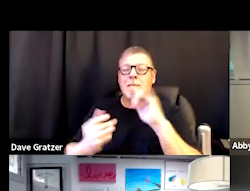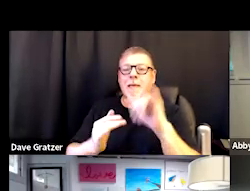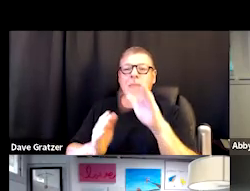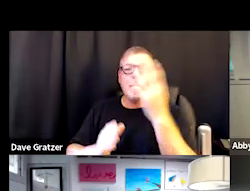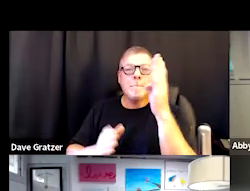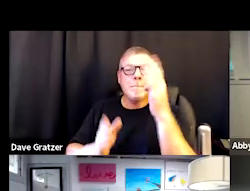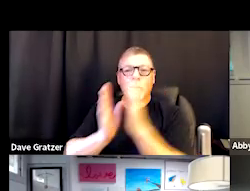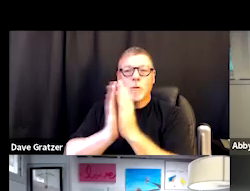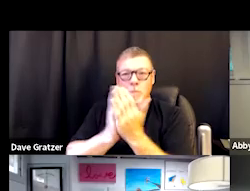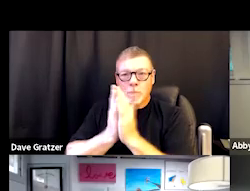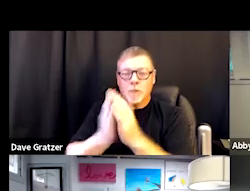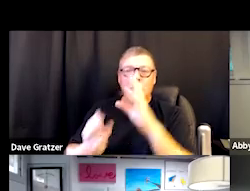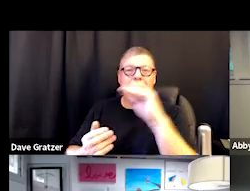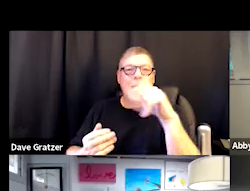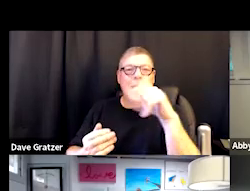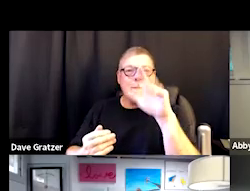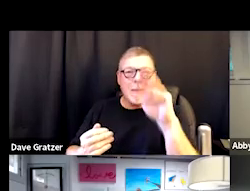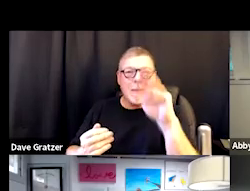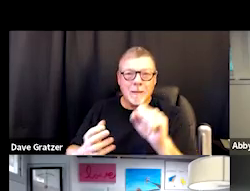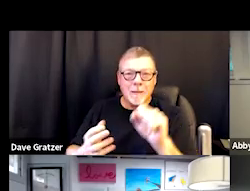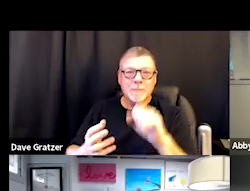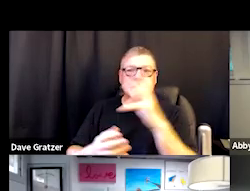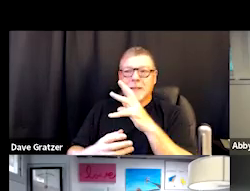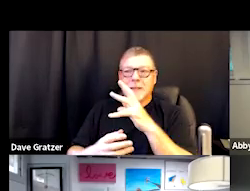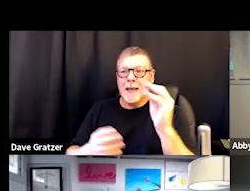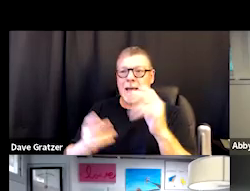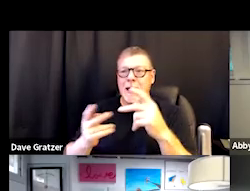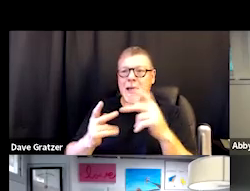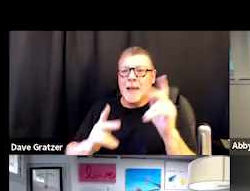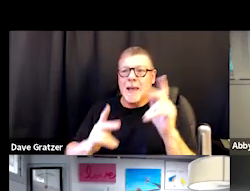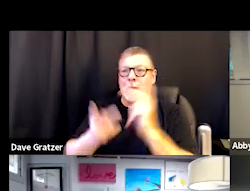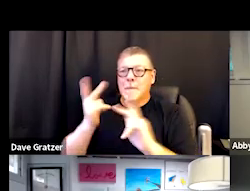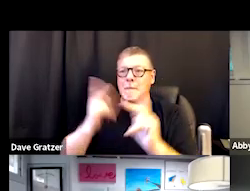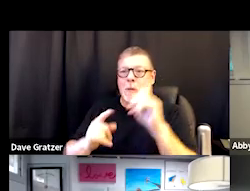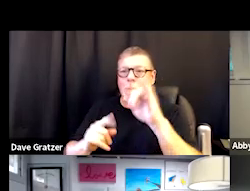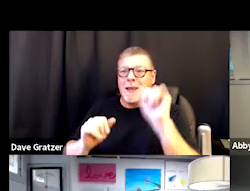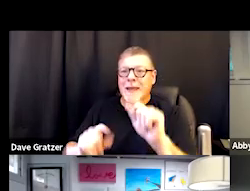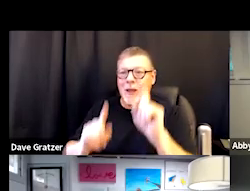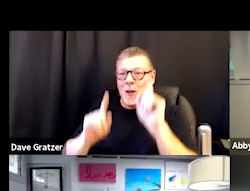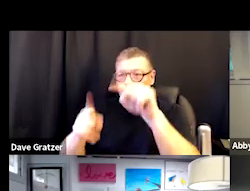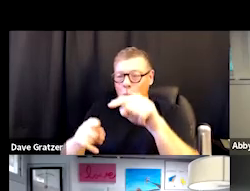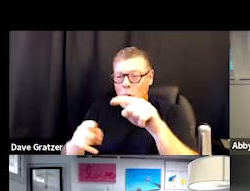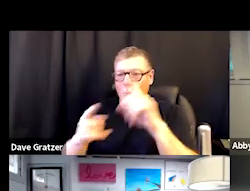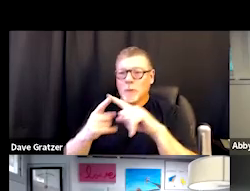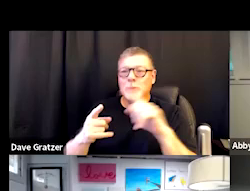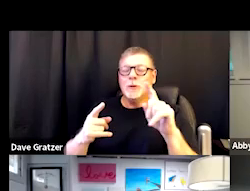and just places that people can go to find information about Social Security policy.